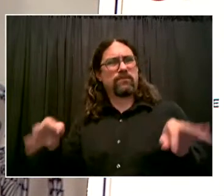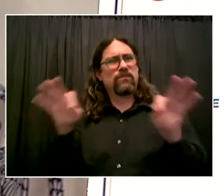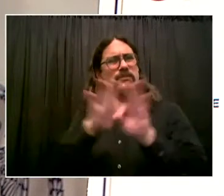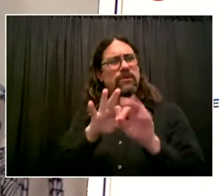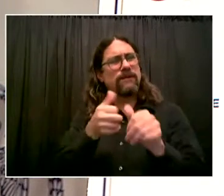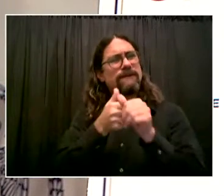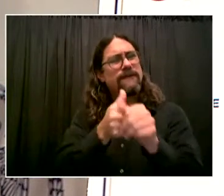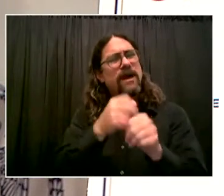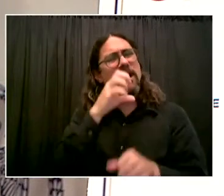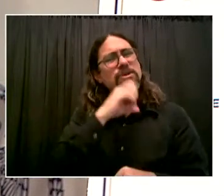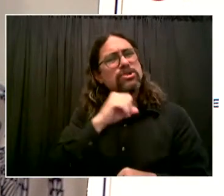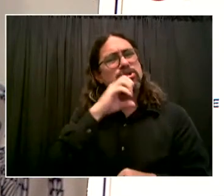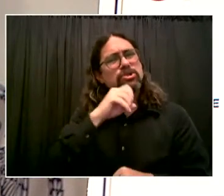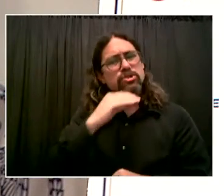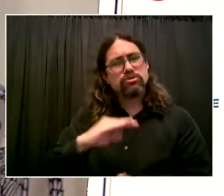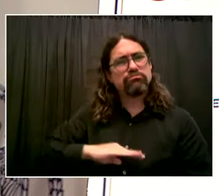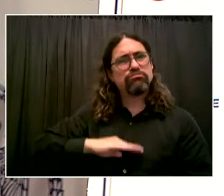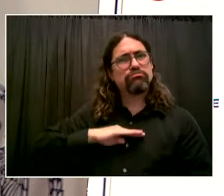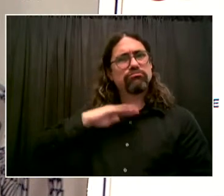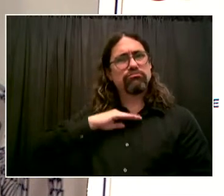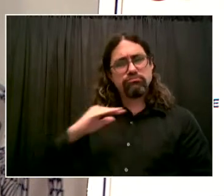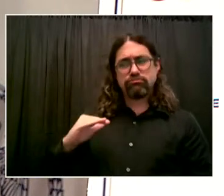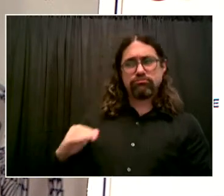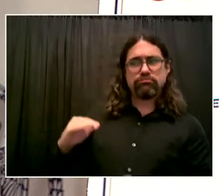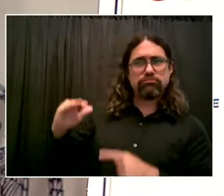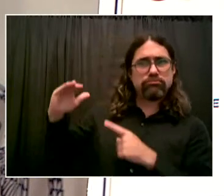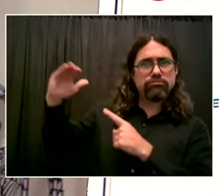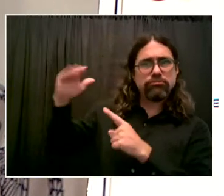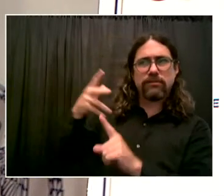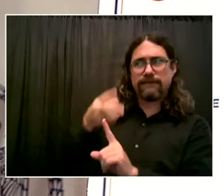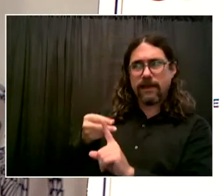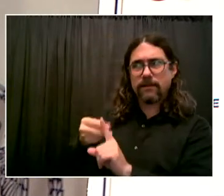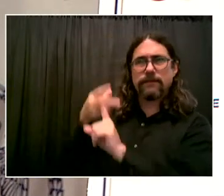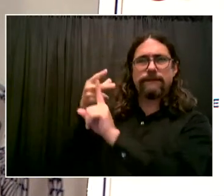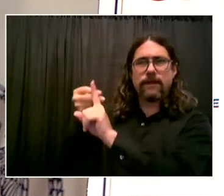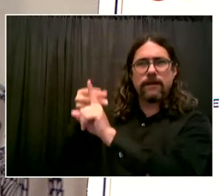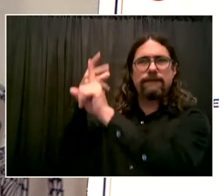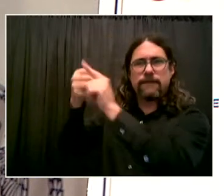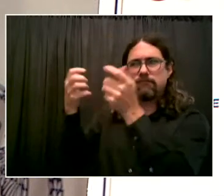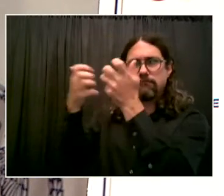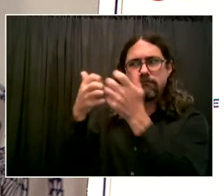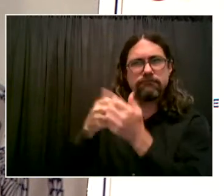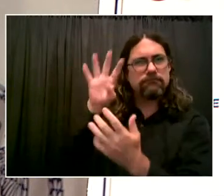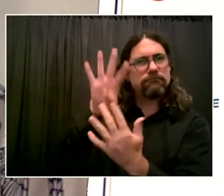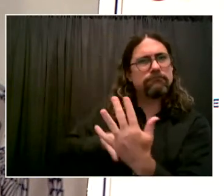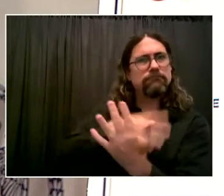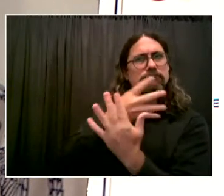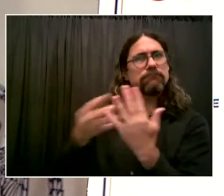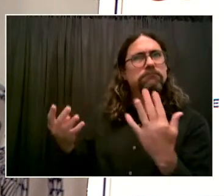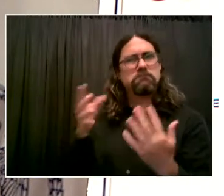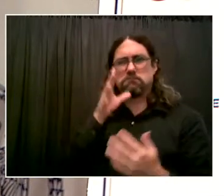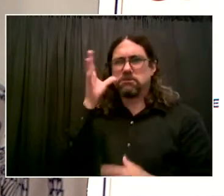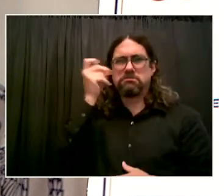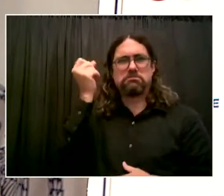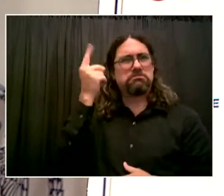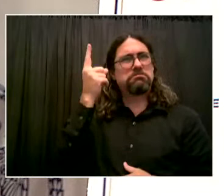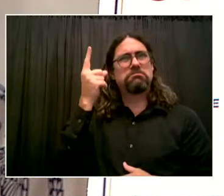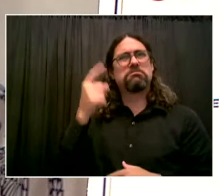PARENTS KNOW THAT REALITY. THE VAST MAJORITY OF RPAENTS THINK THAT WAY ALREADY. I THINK YOULL'